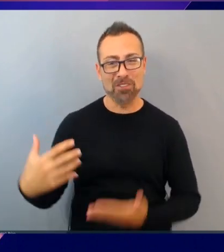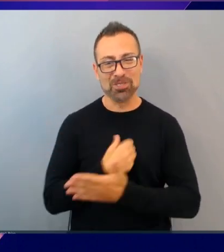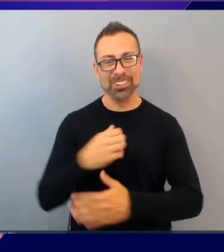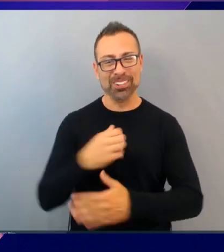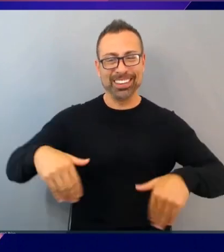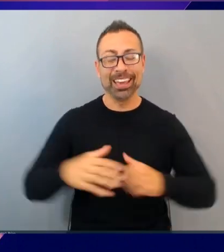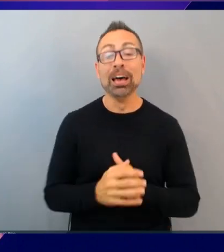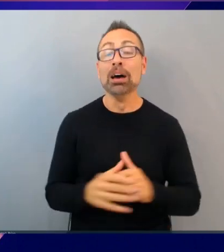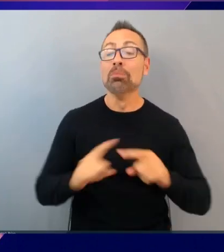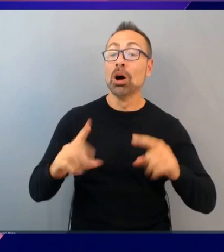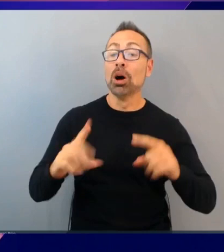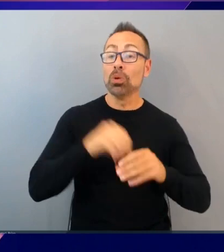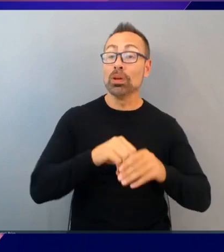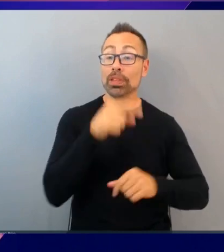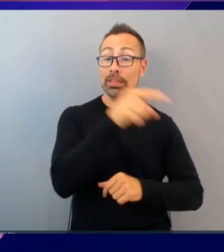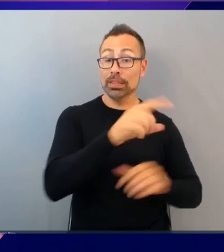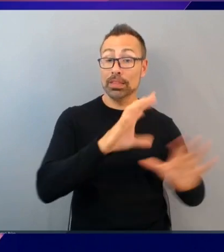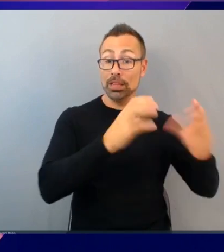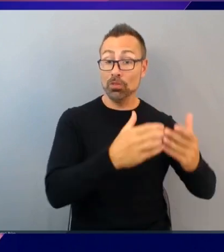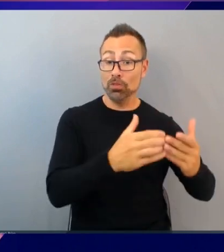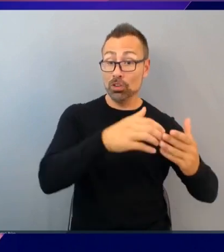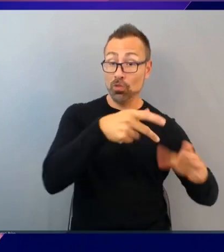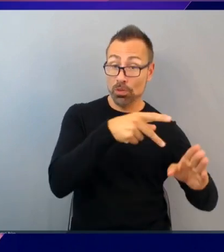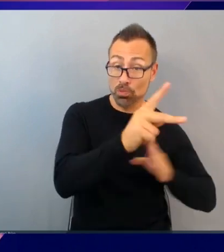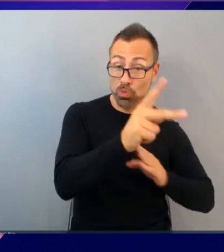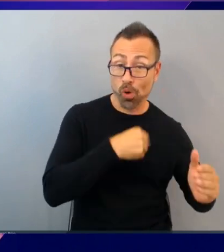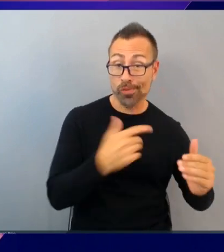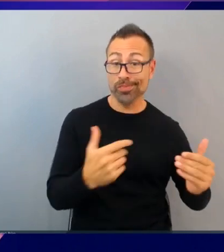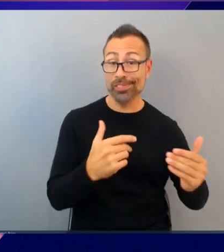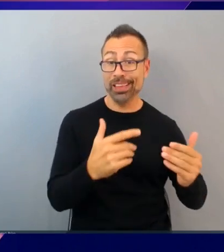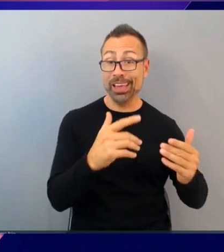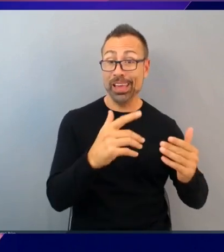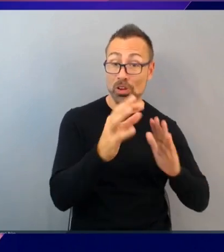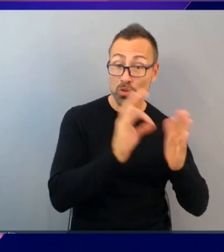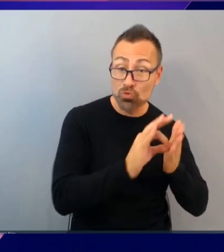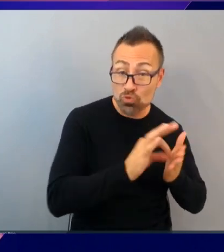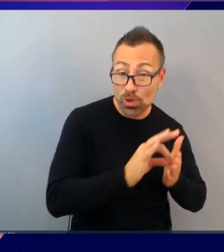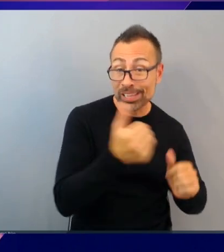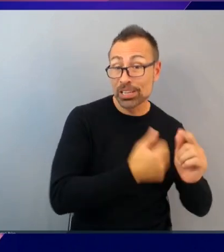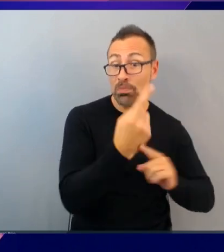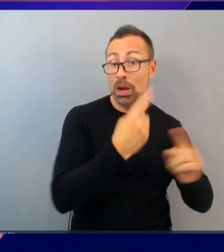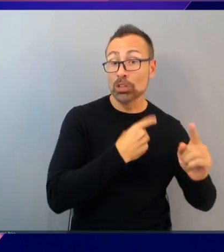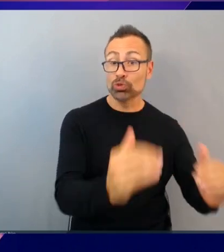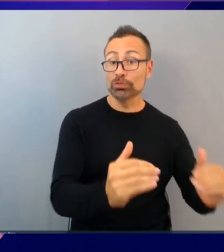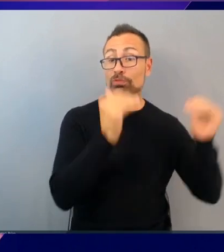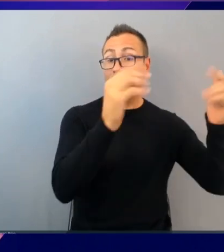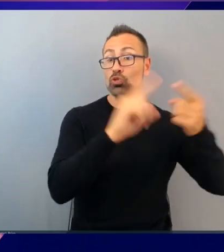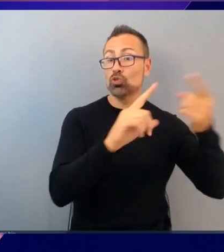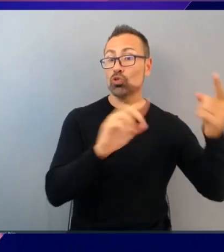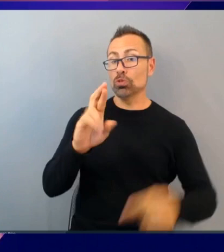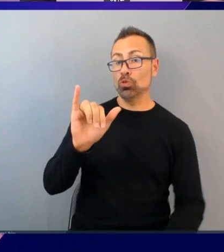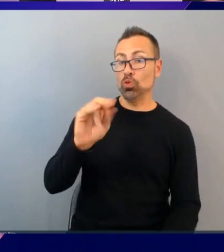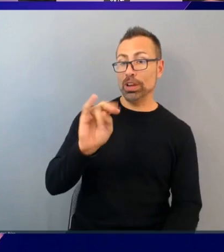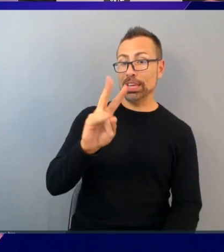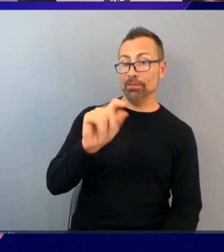they race each month to advance to re:Invent. And you can also race at any of the summits. So, racing goes from March to October.